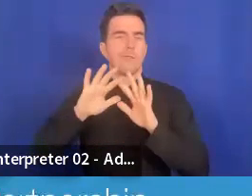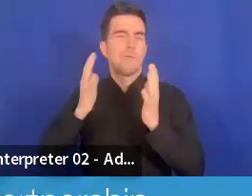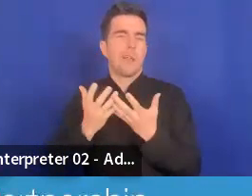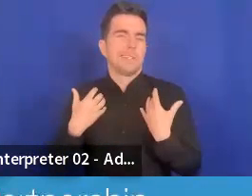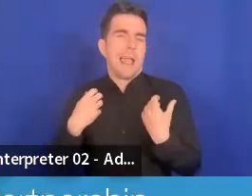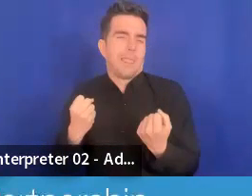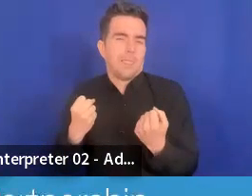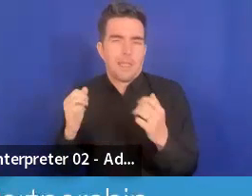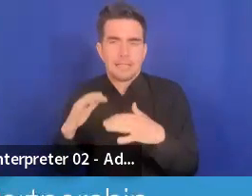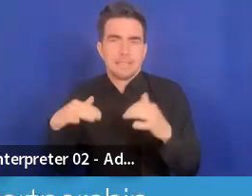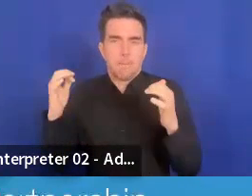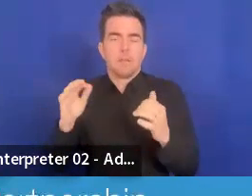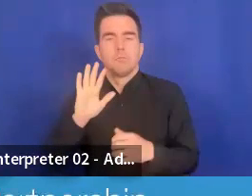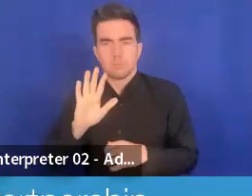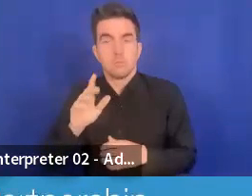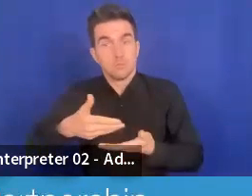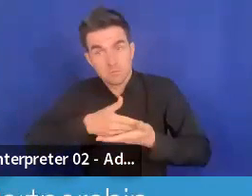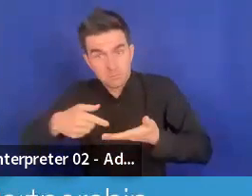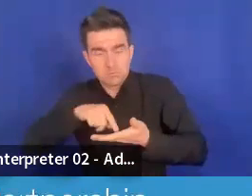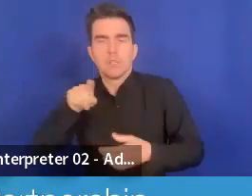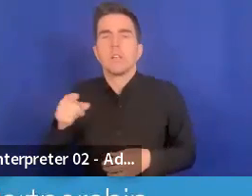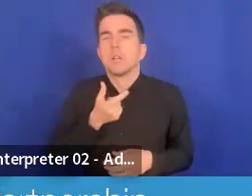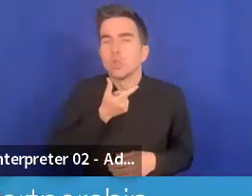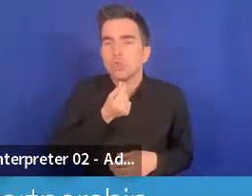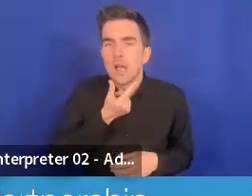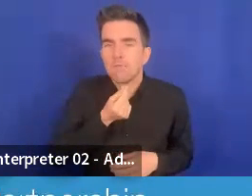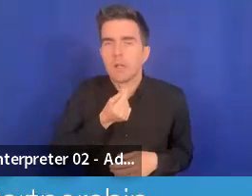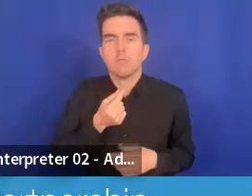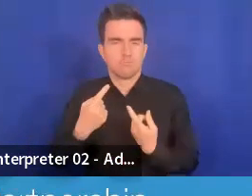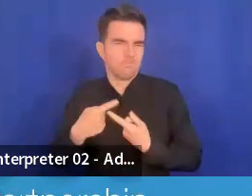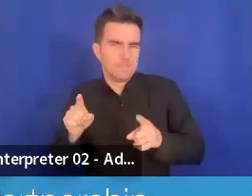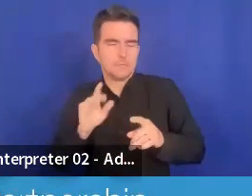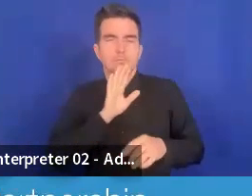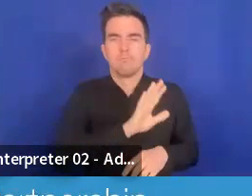What I heard from the co facilitator from Israel was that even to get that modality's